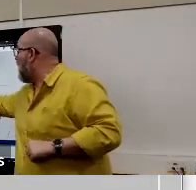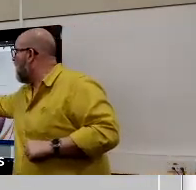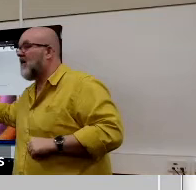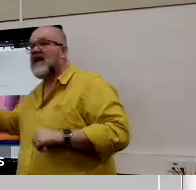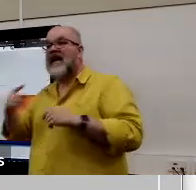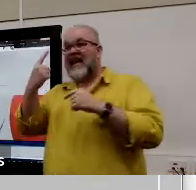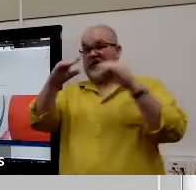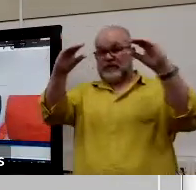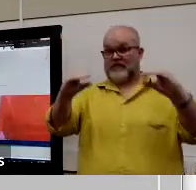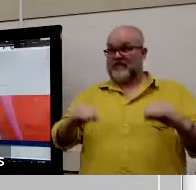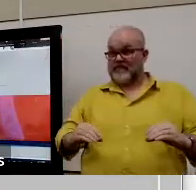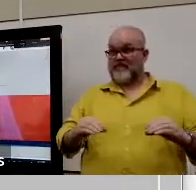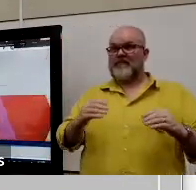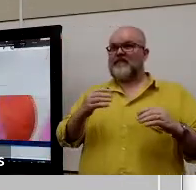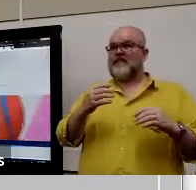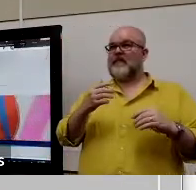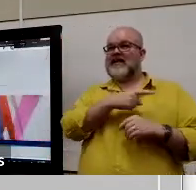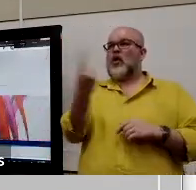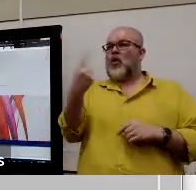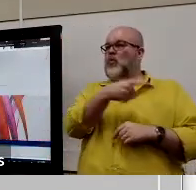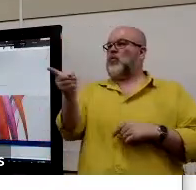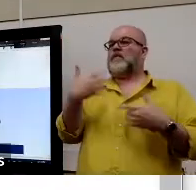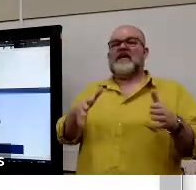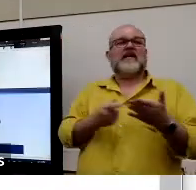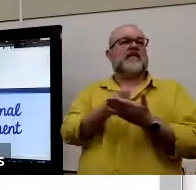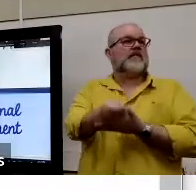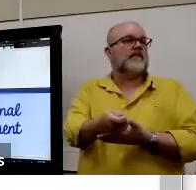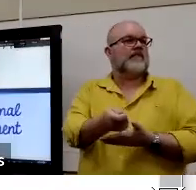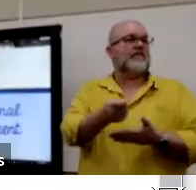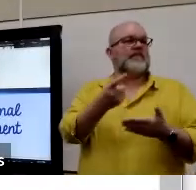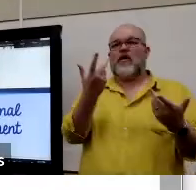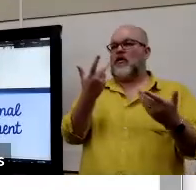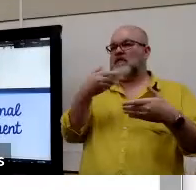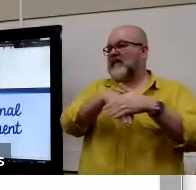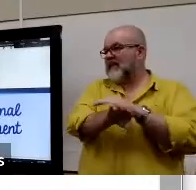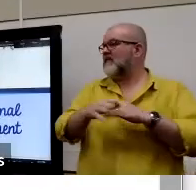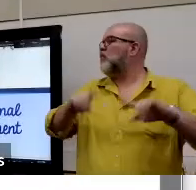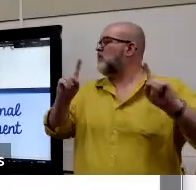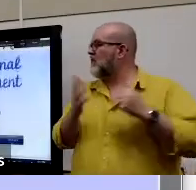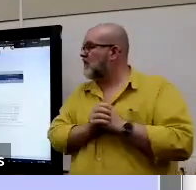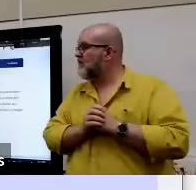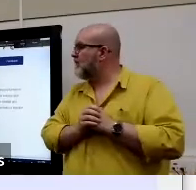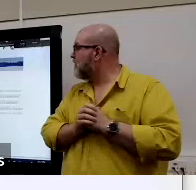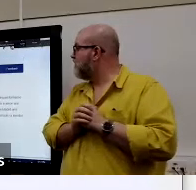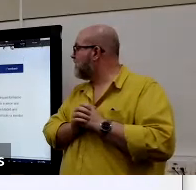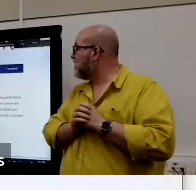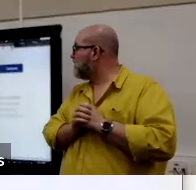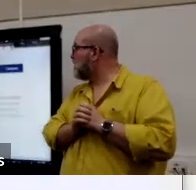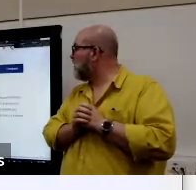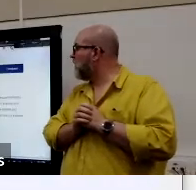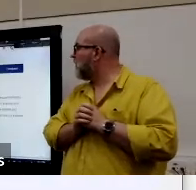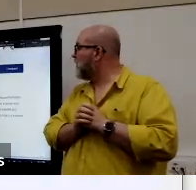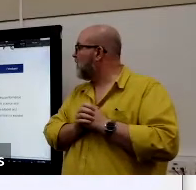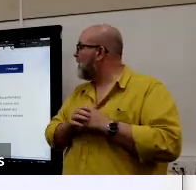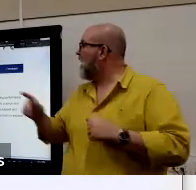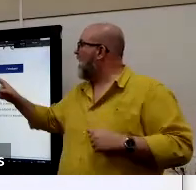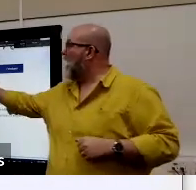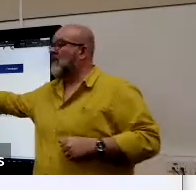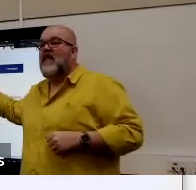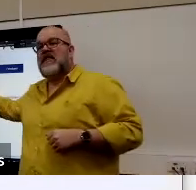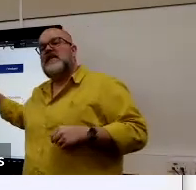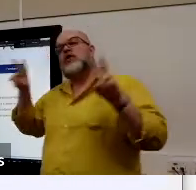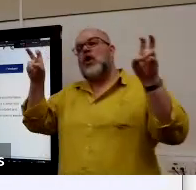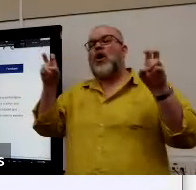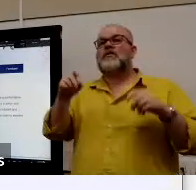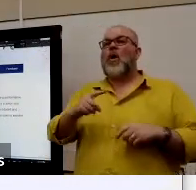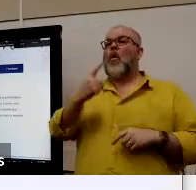So in each area those who are paid-up members or are in and you're in that particular field.